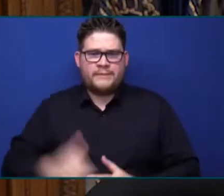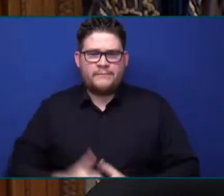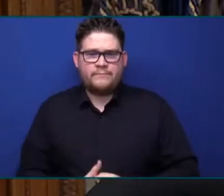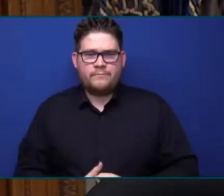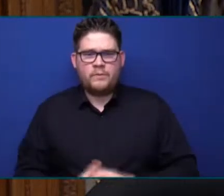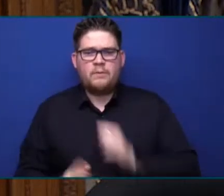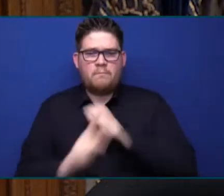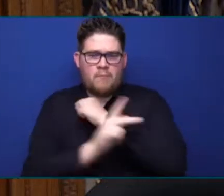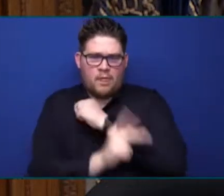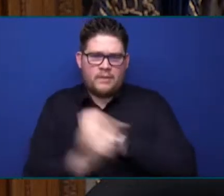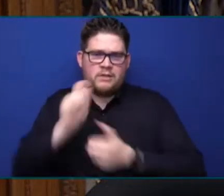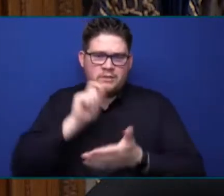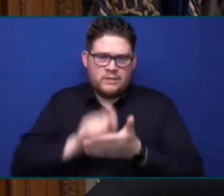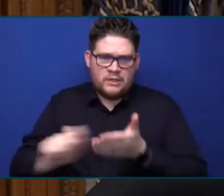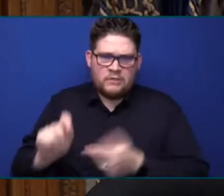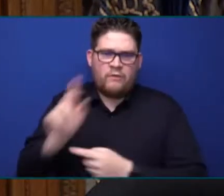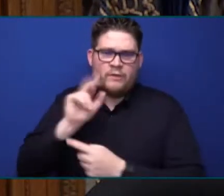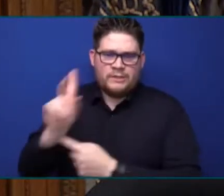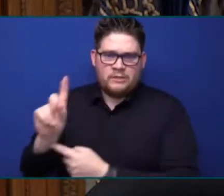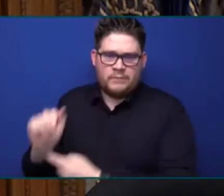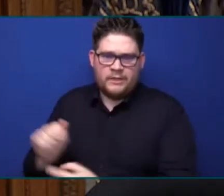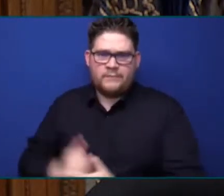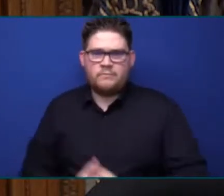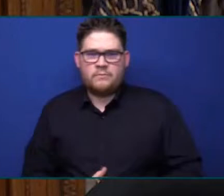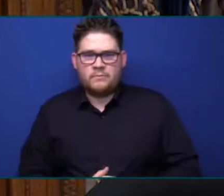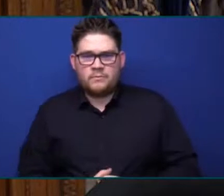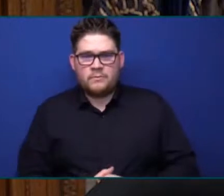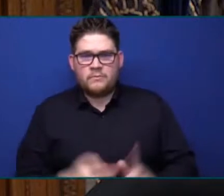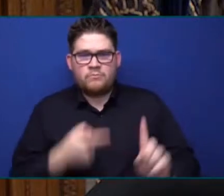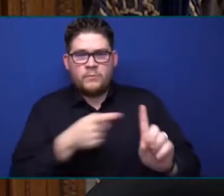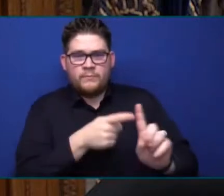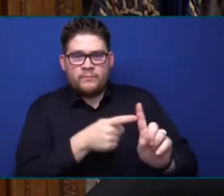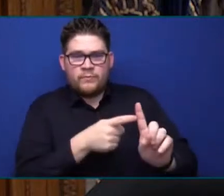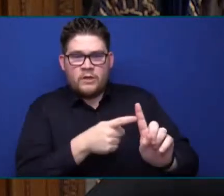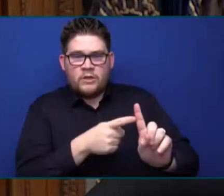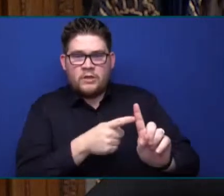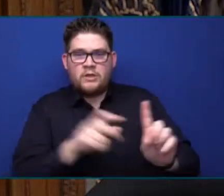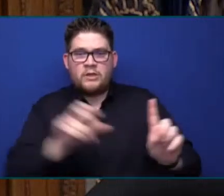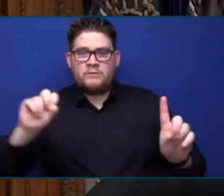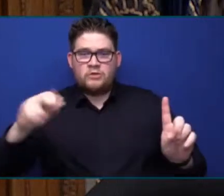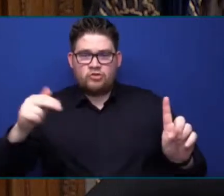accessibility secretariat led an extensive consultation and engagement process,